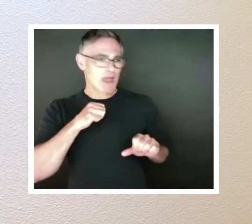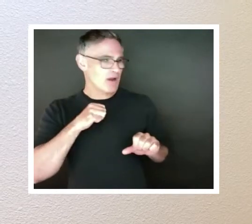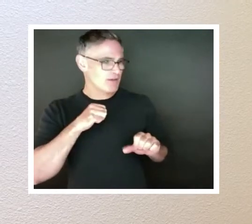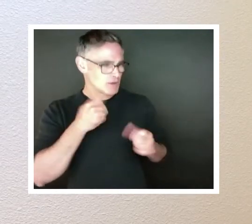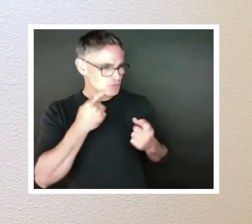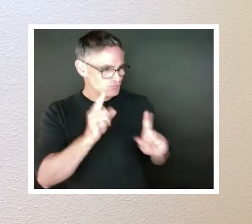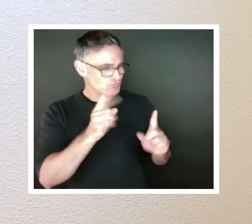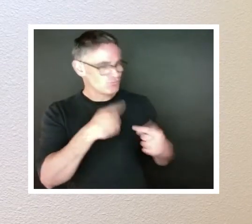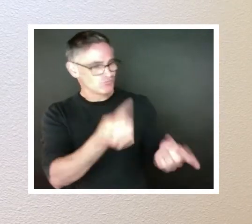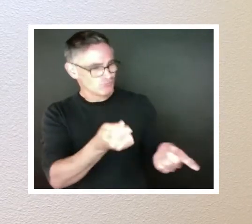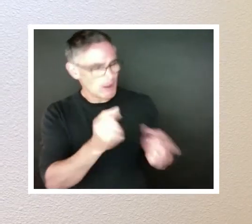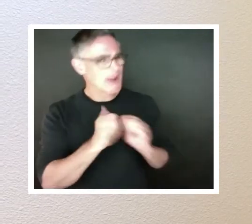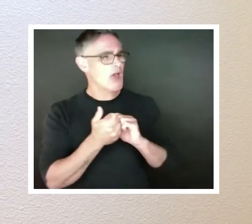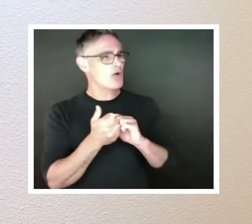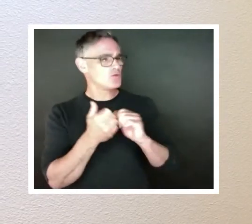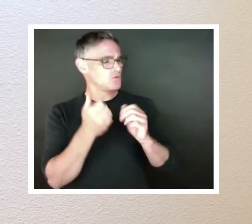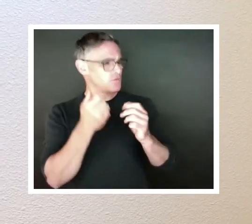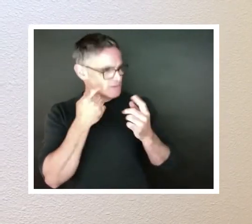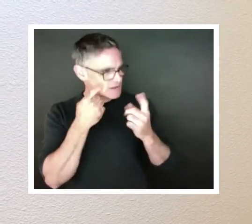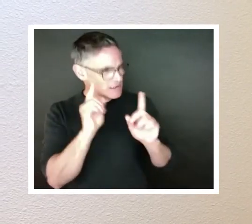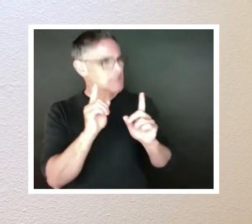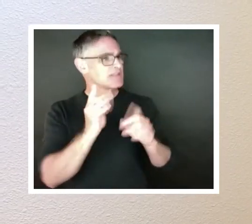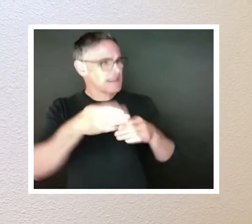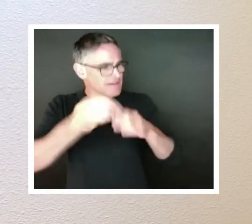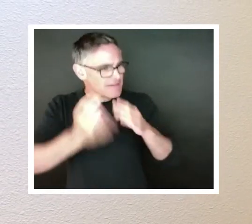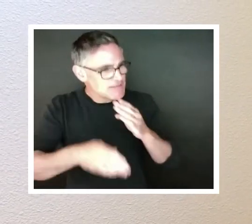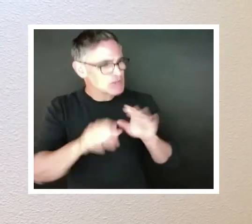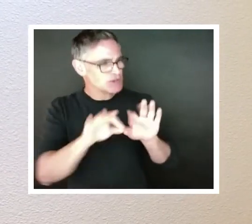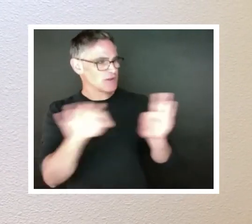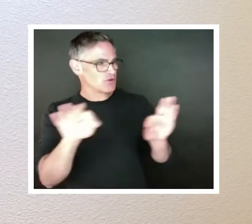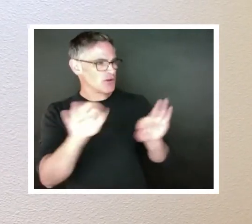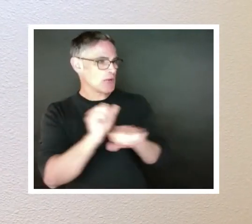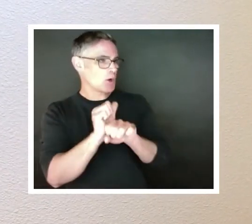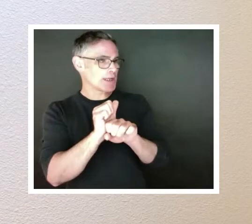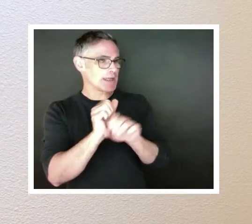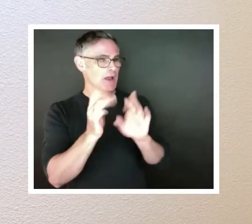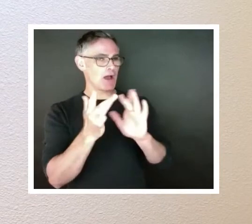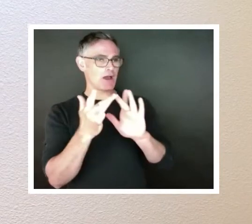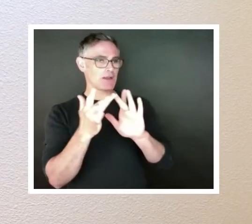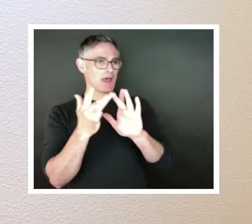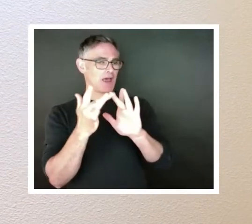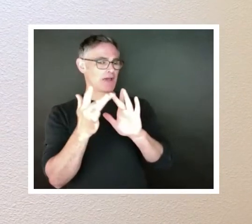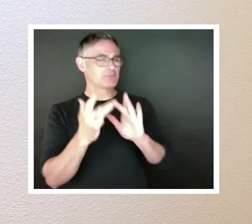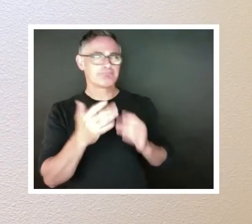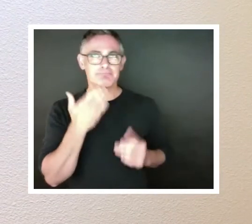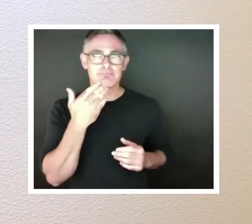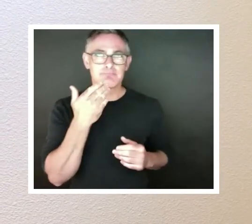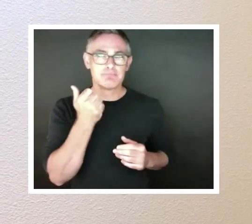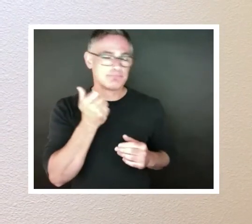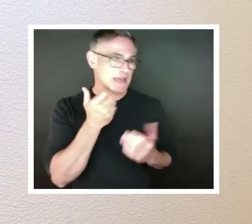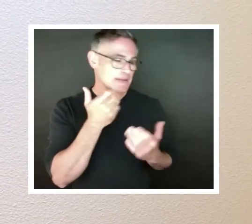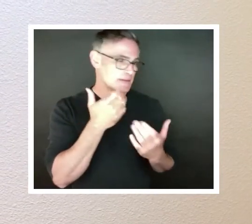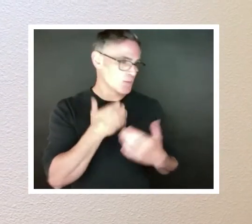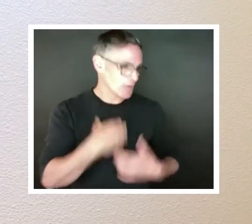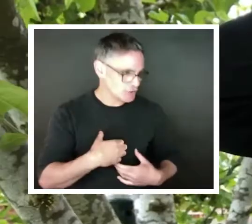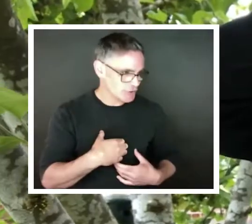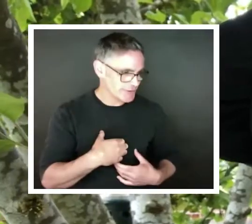and of how you've overcome the challenges of finishing your degree while working remotely. Best wishes and good luck in whatever you do next.